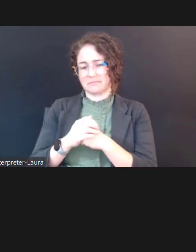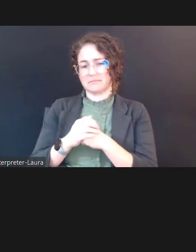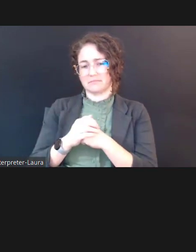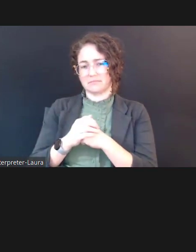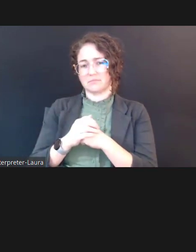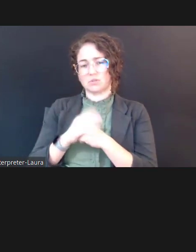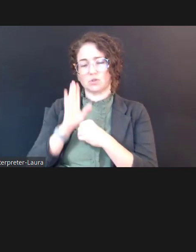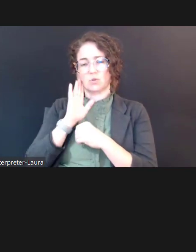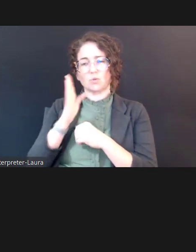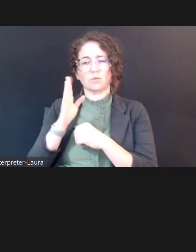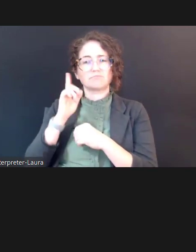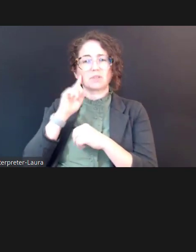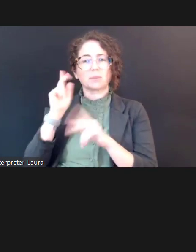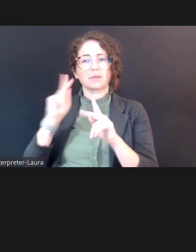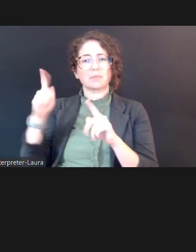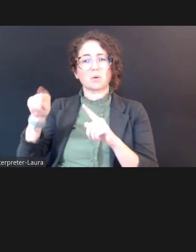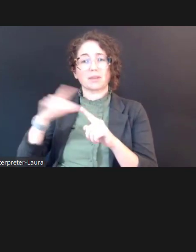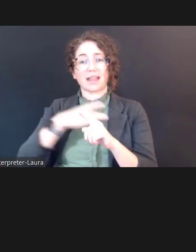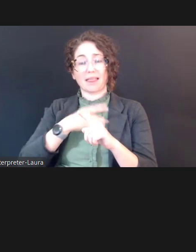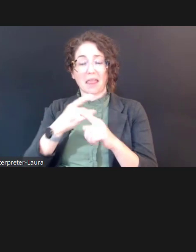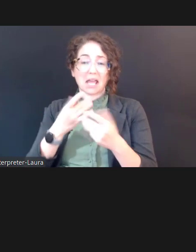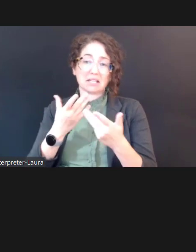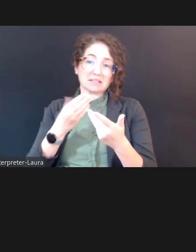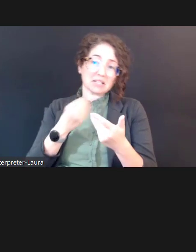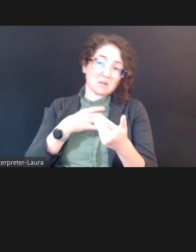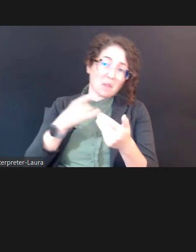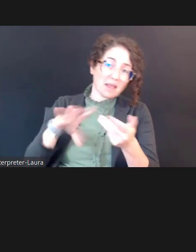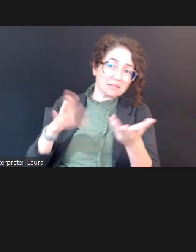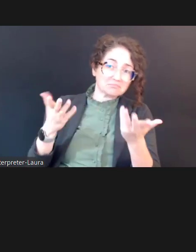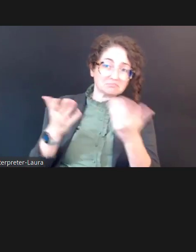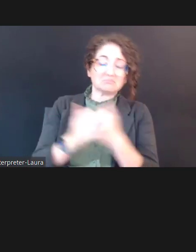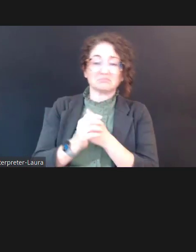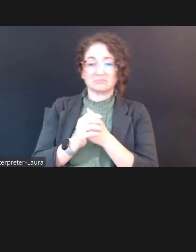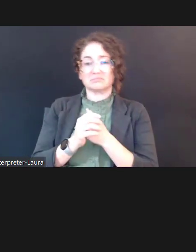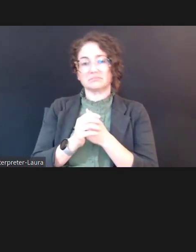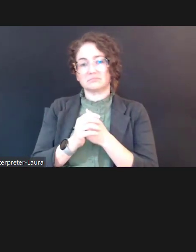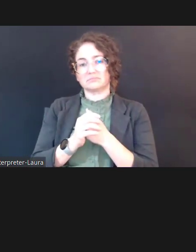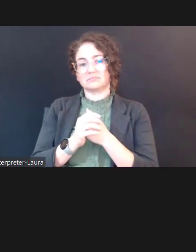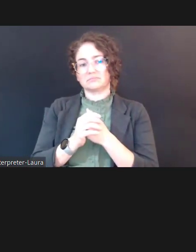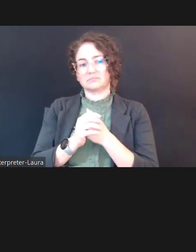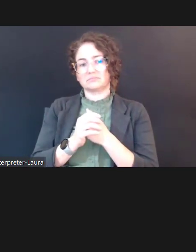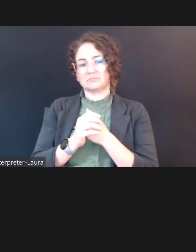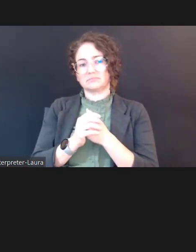people like and don't like.